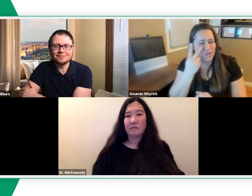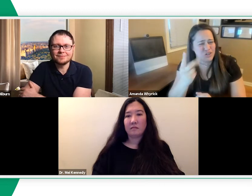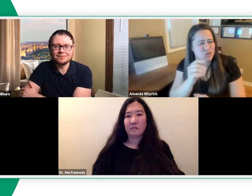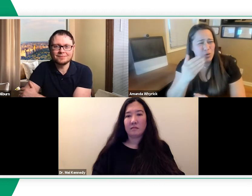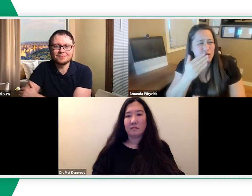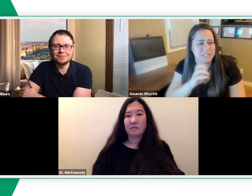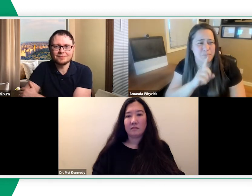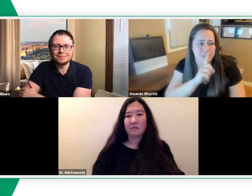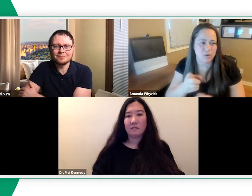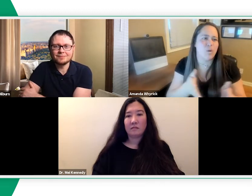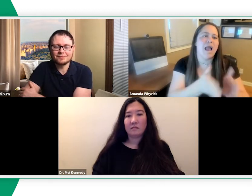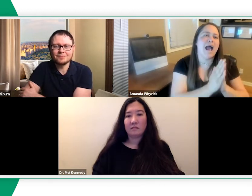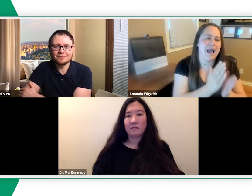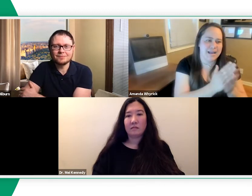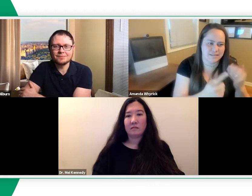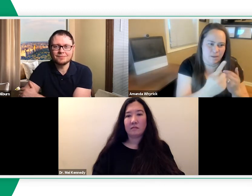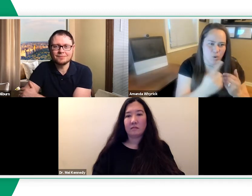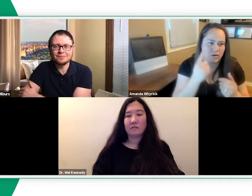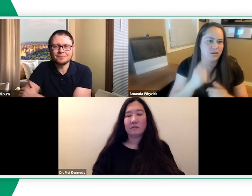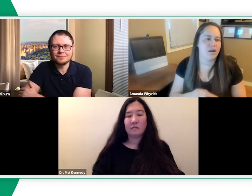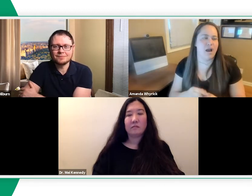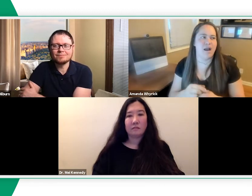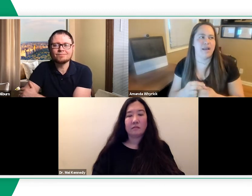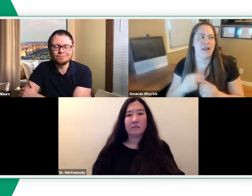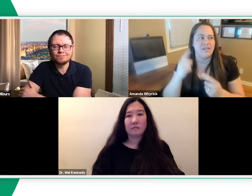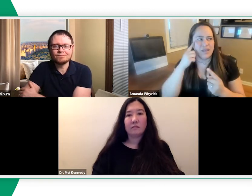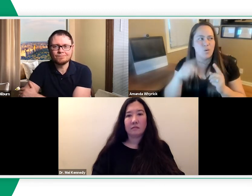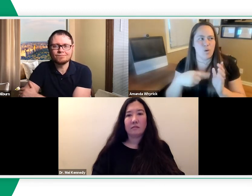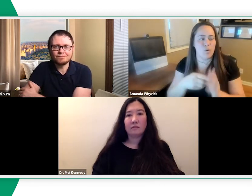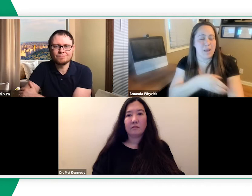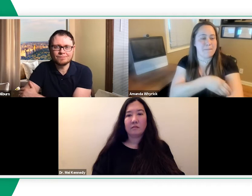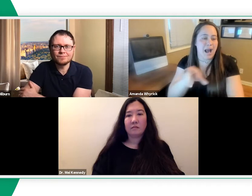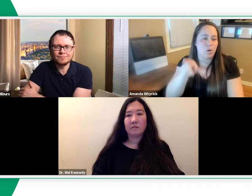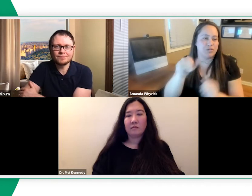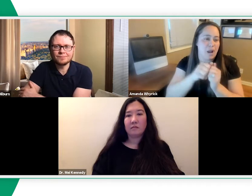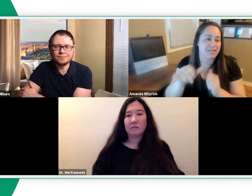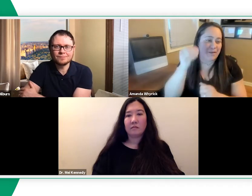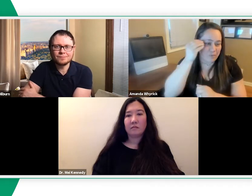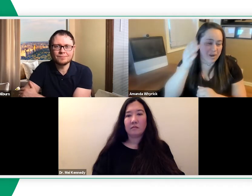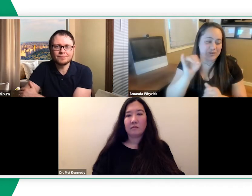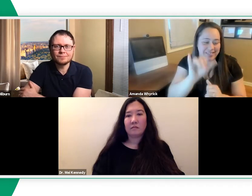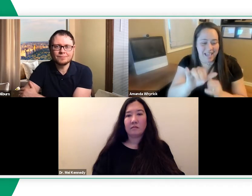or looks too good to be true, ask someone. And I think when we empower them with that